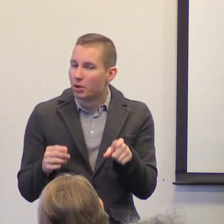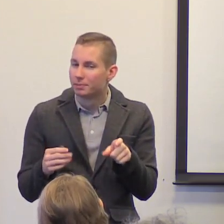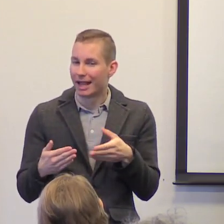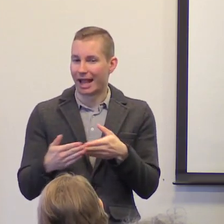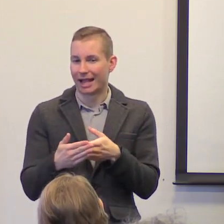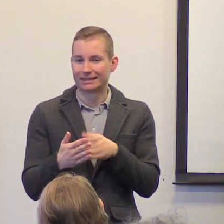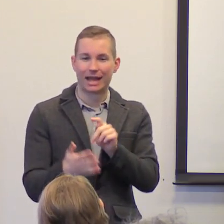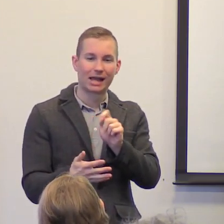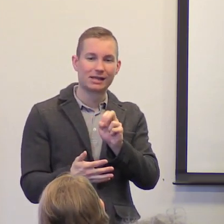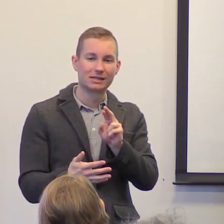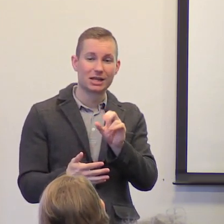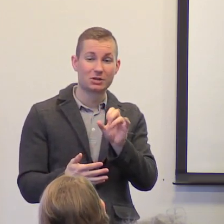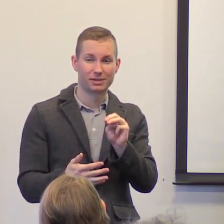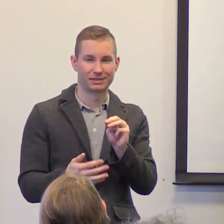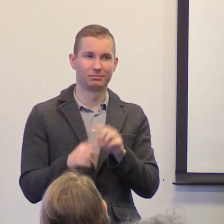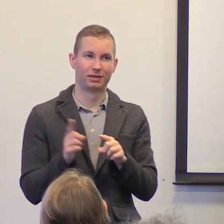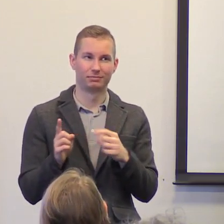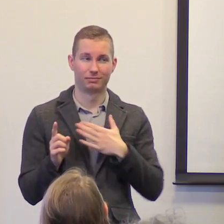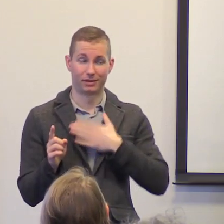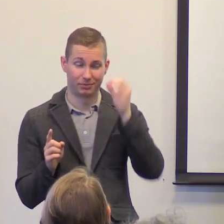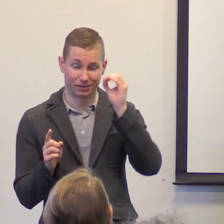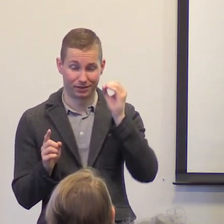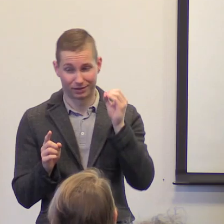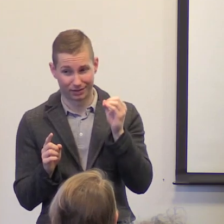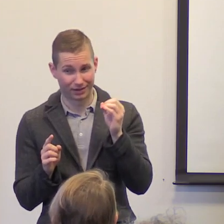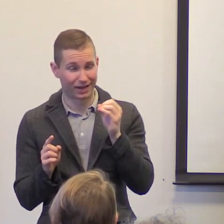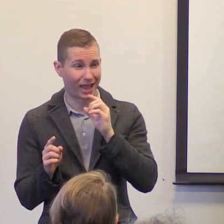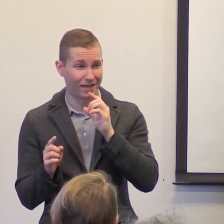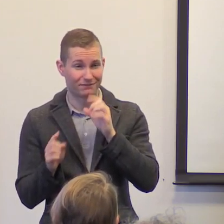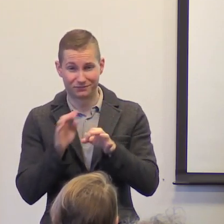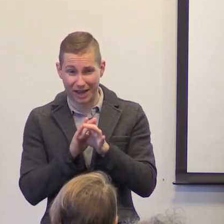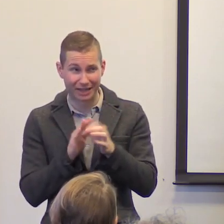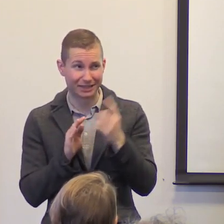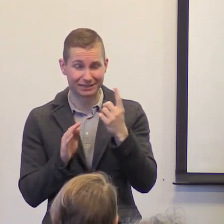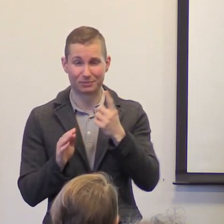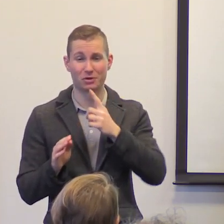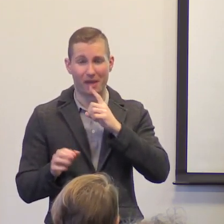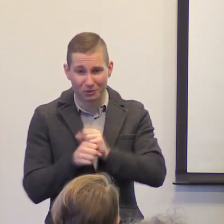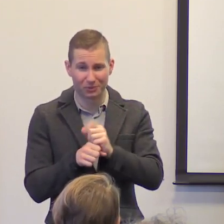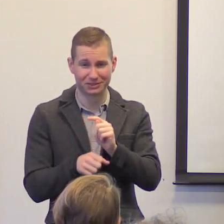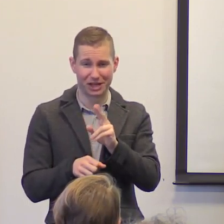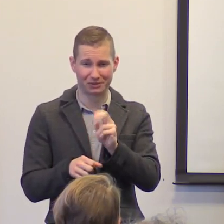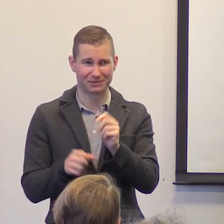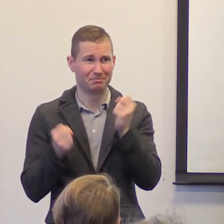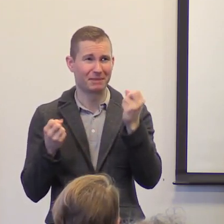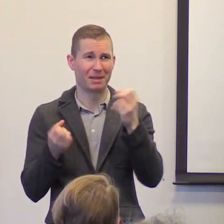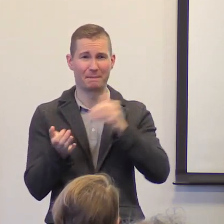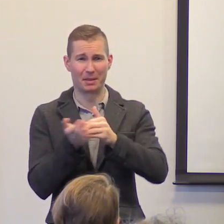To me, the odds of finding somebody who actually is a terrorist when there are millions of people coming into the subway ... Not very great.